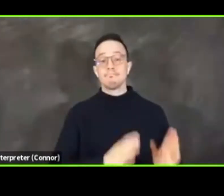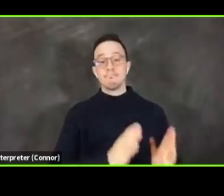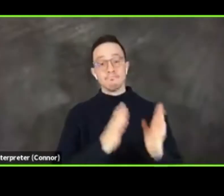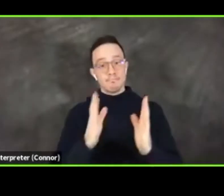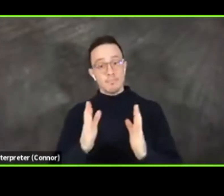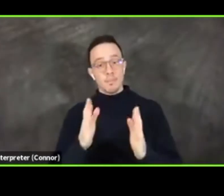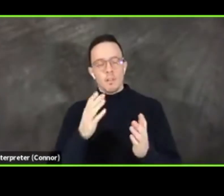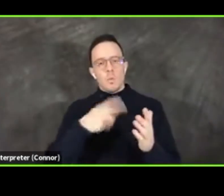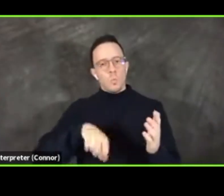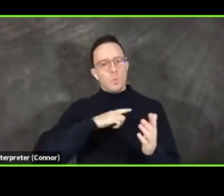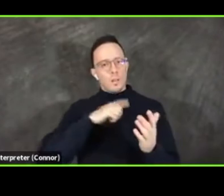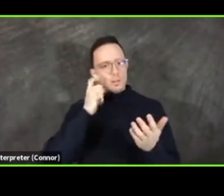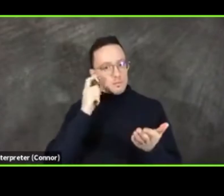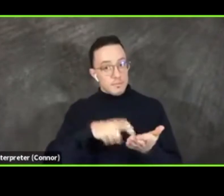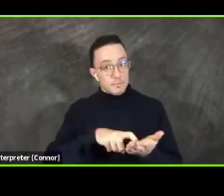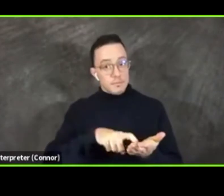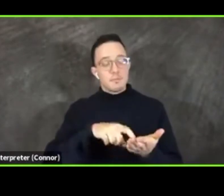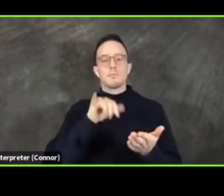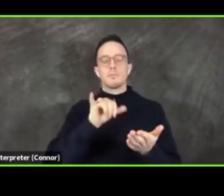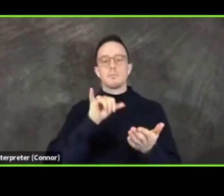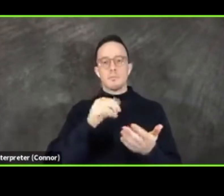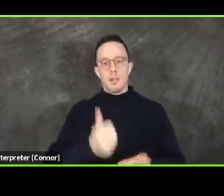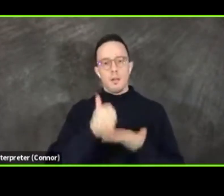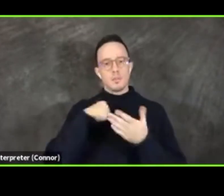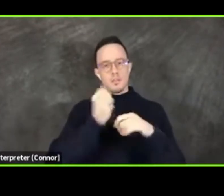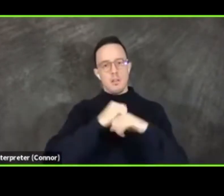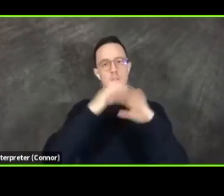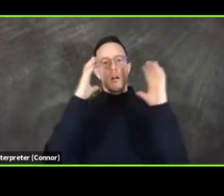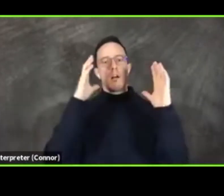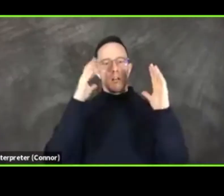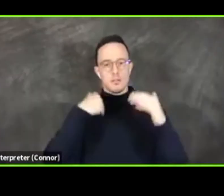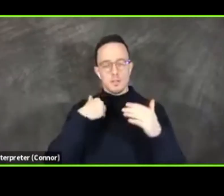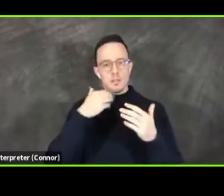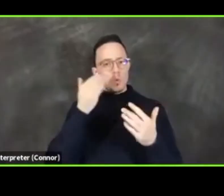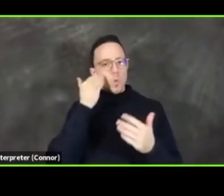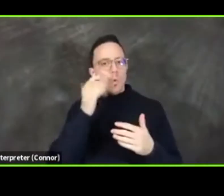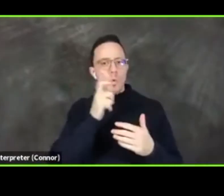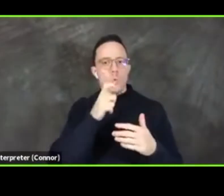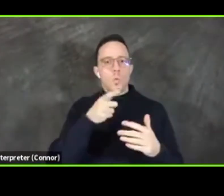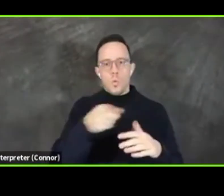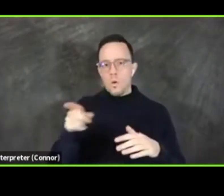WE CONTINUE TO DISLOCATE, EXTRACT, AND BENEFIT FROM. AND IT OFFERS RECOGNITION AND RESPECT